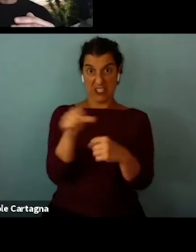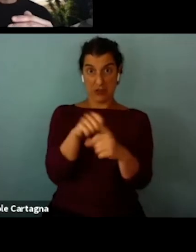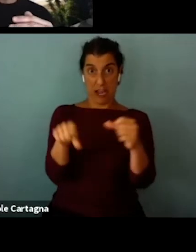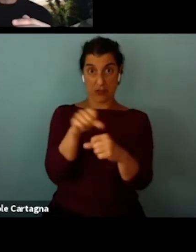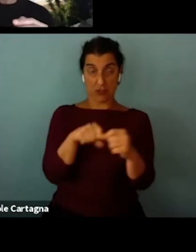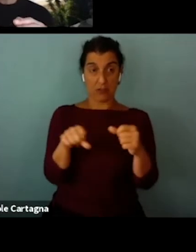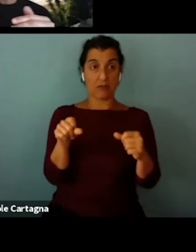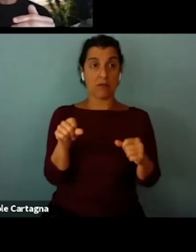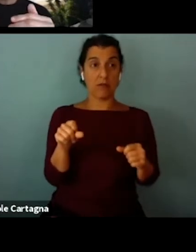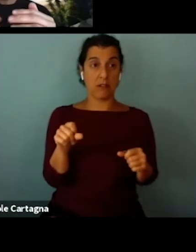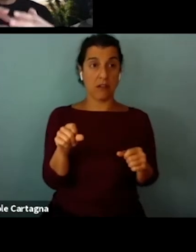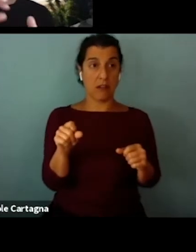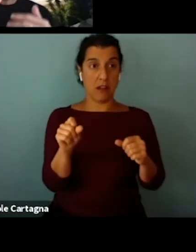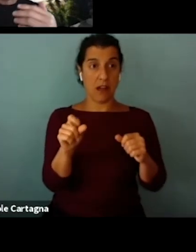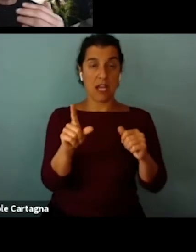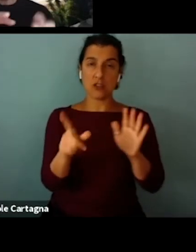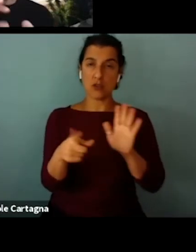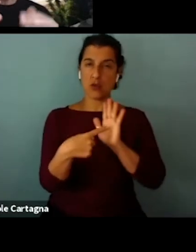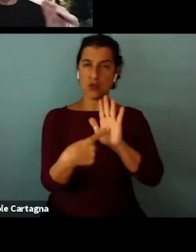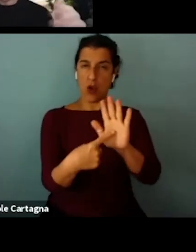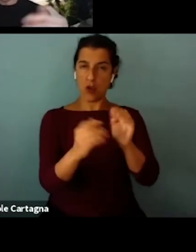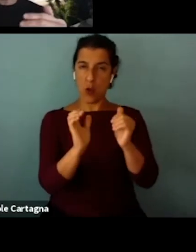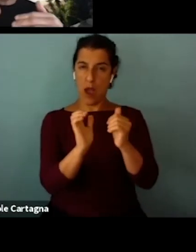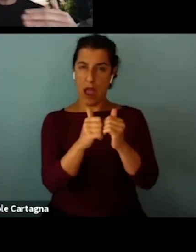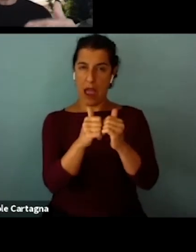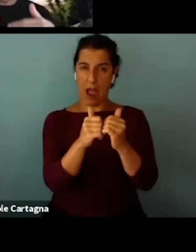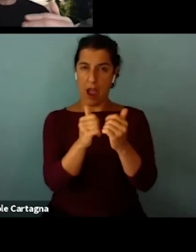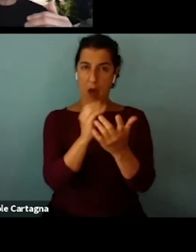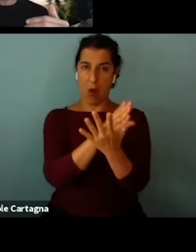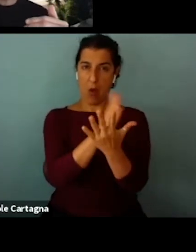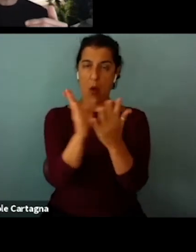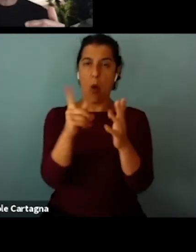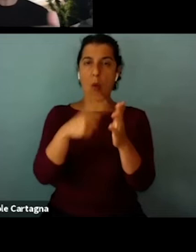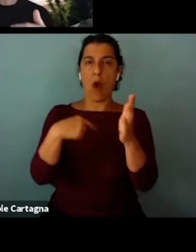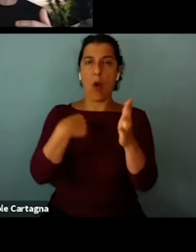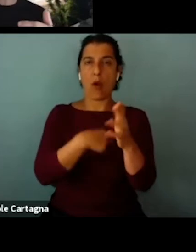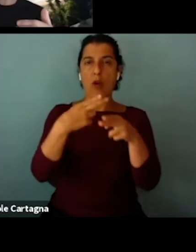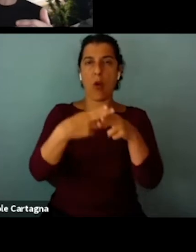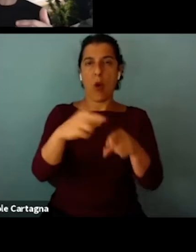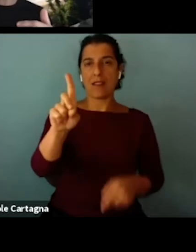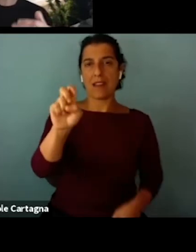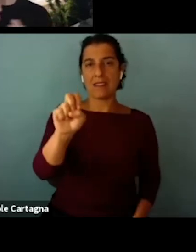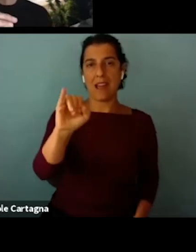is to kind of show how these what we call diactic routines are interacting so